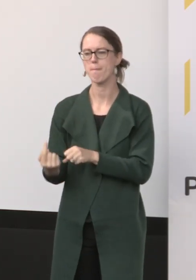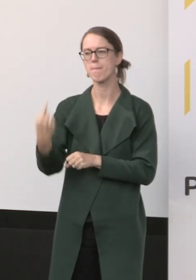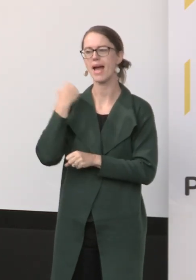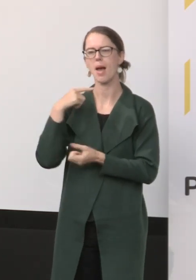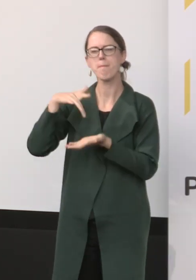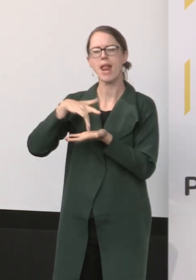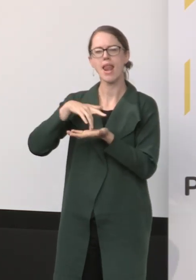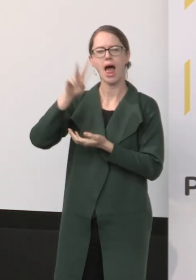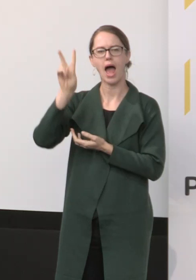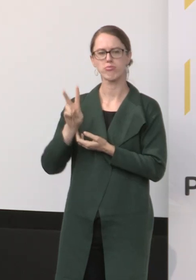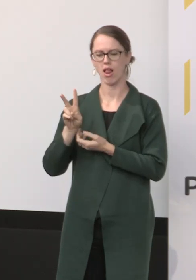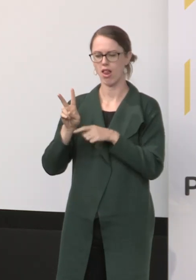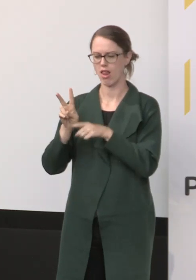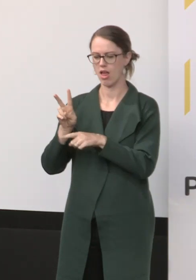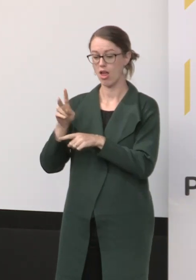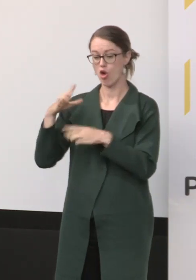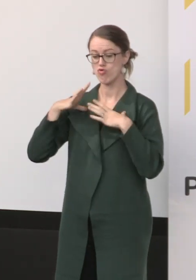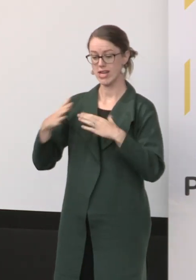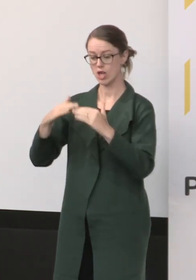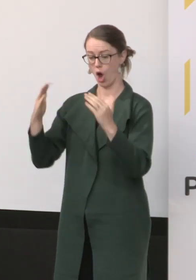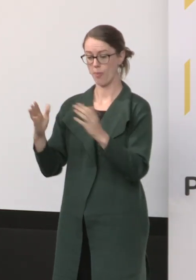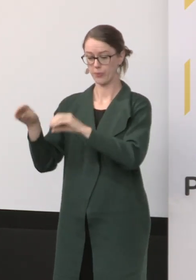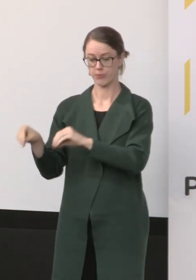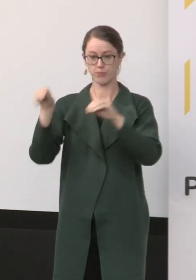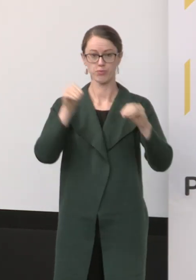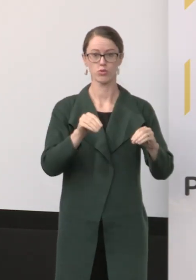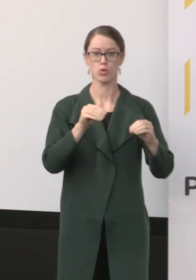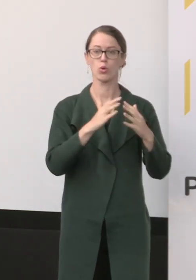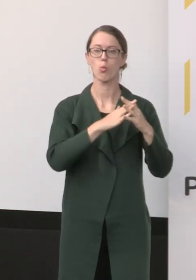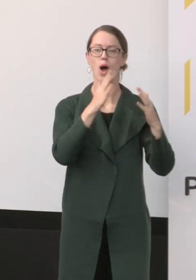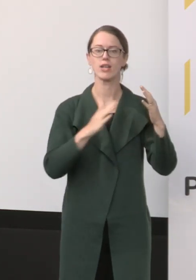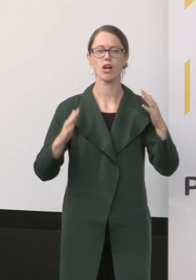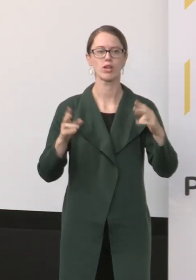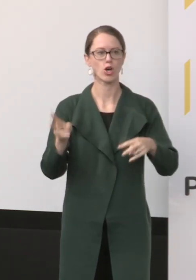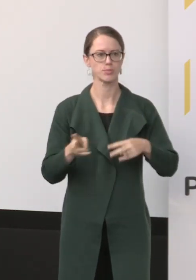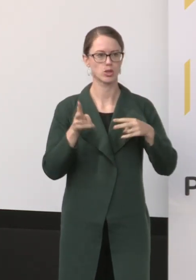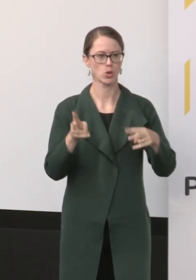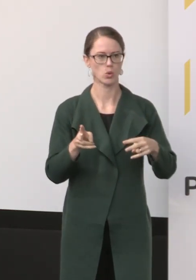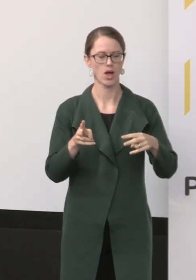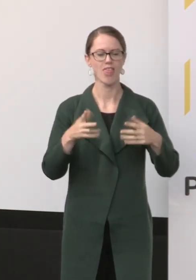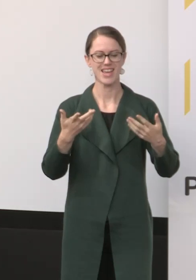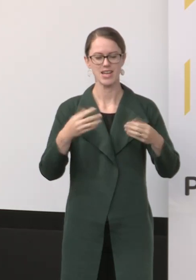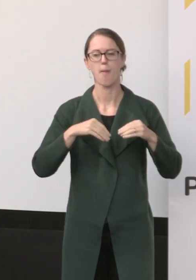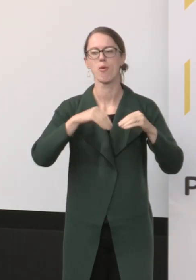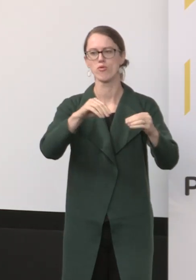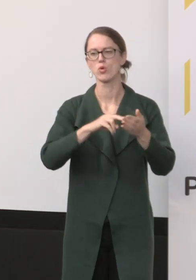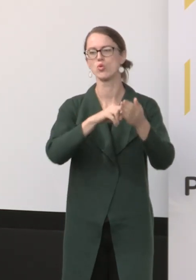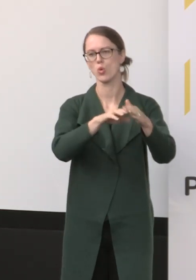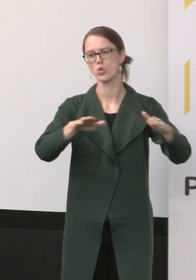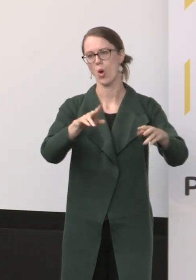all those who knew her. She was confirmed as having COVID-19 in mid-April and had